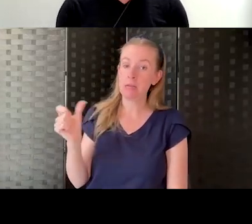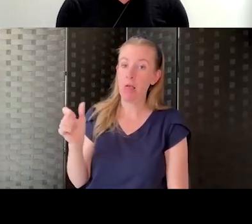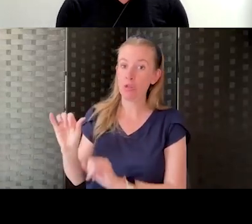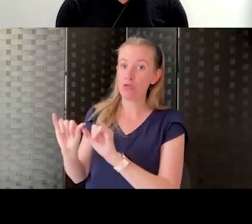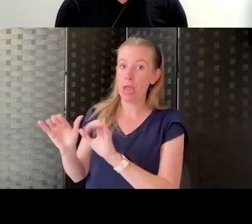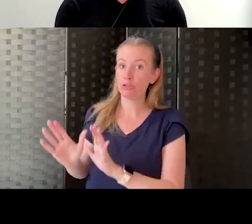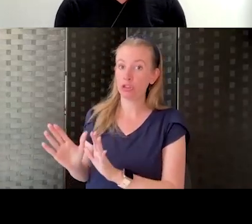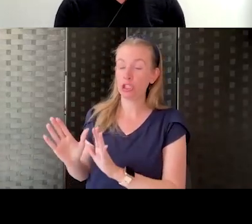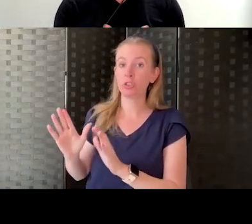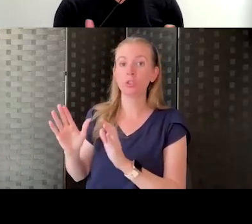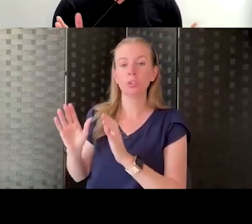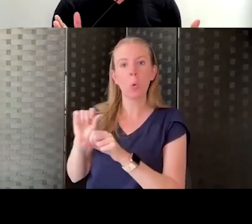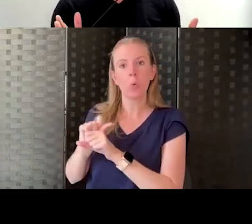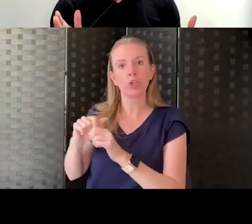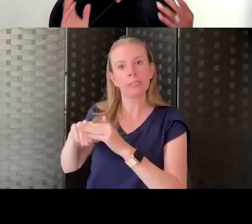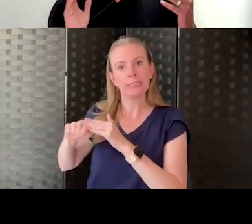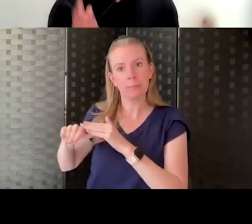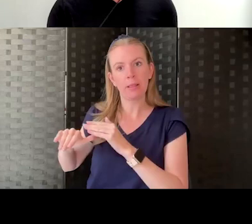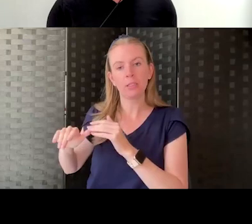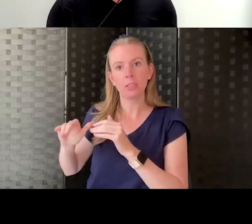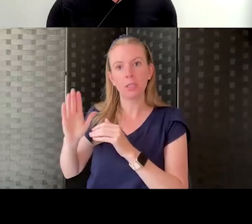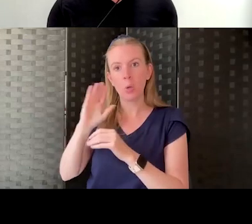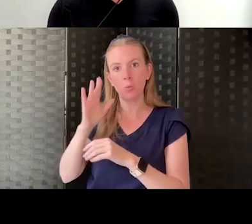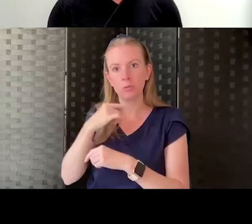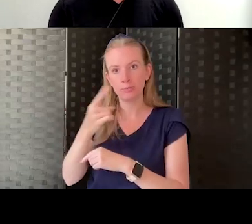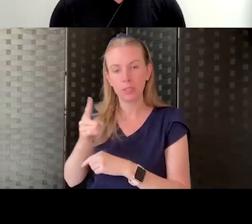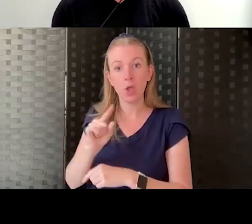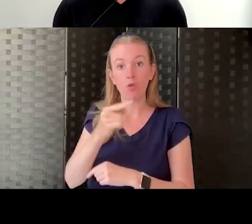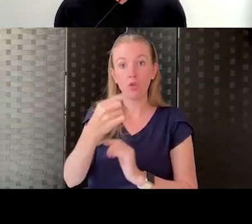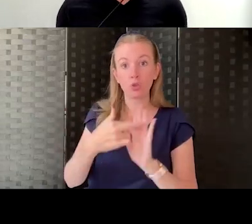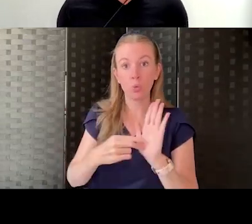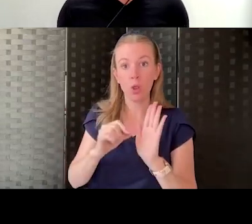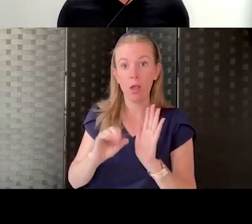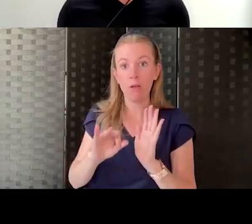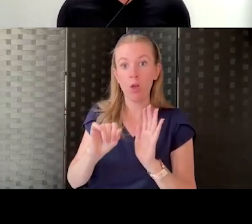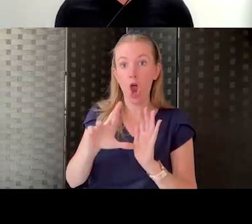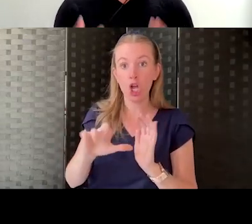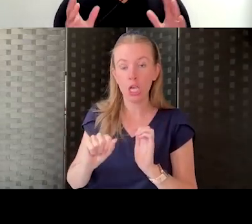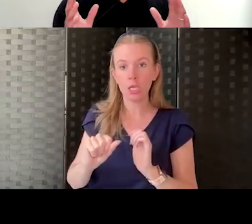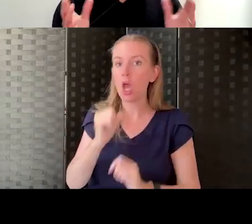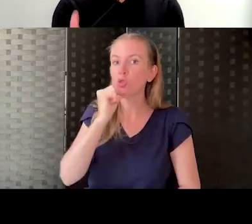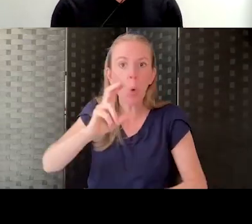the accessibility space say this -- the first rule of ARIA, don't use ARIA. It's literally